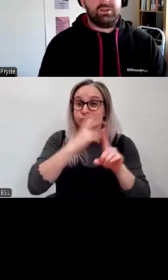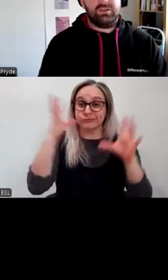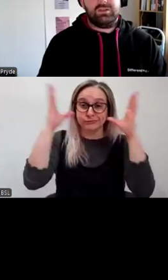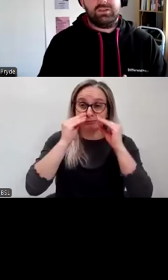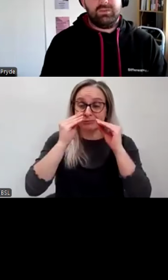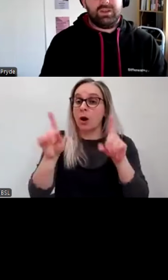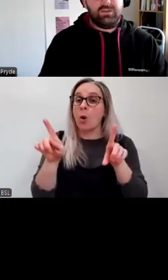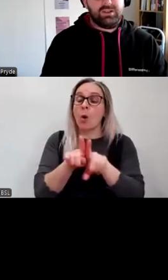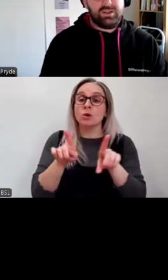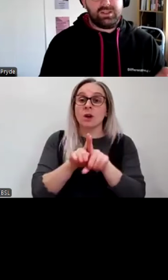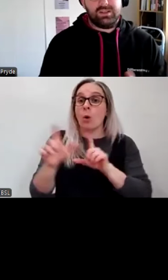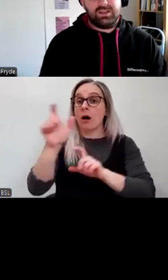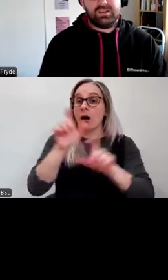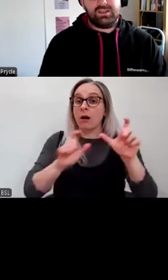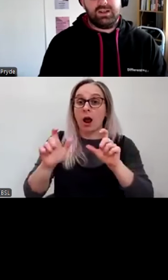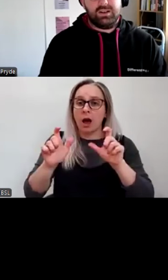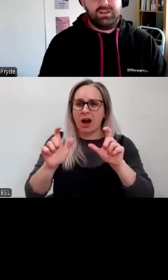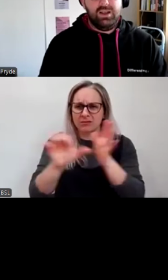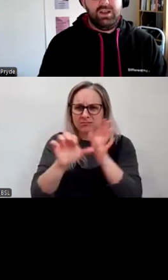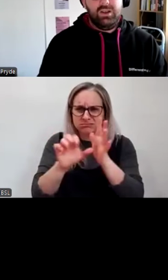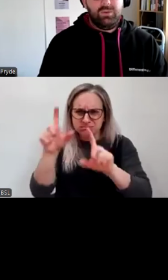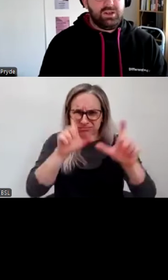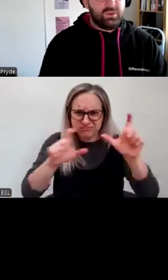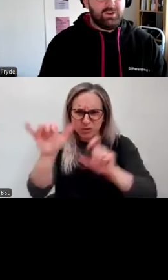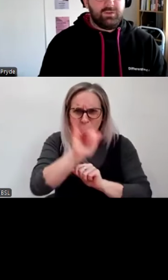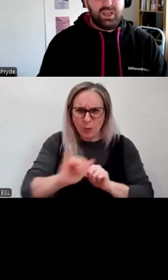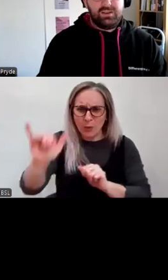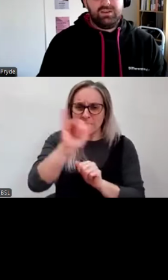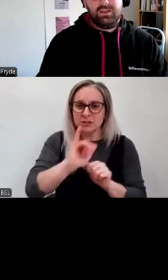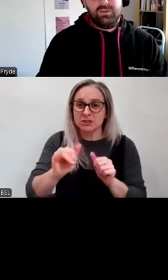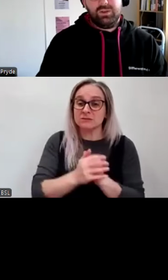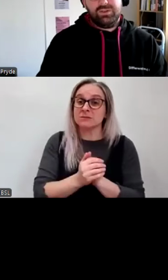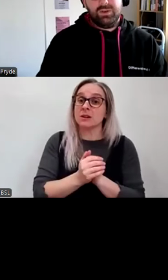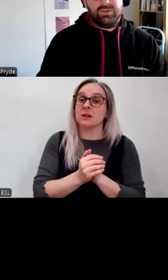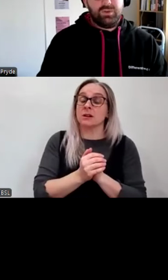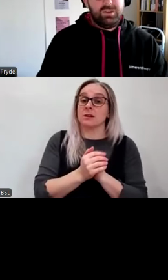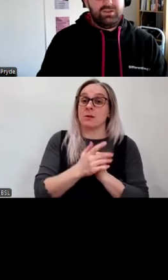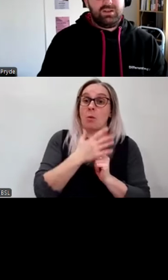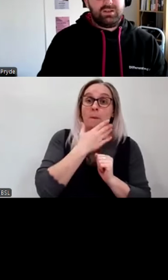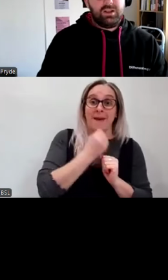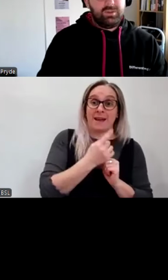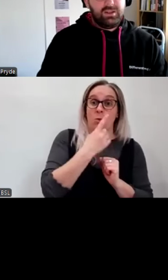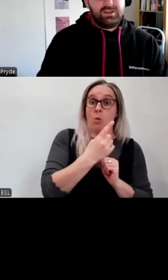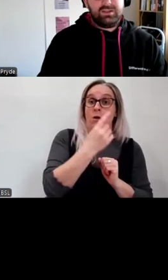which some interesting statistics are 1 in 12 men and 1 in 200 women are color blind.